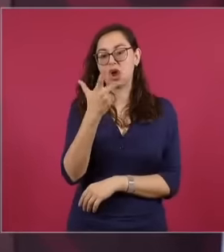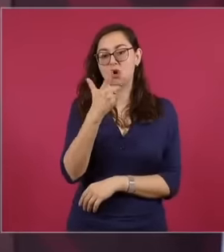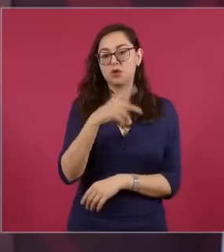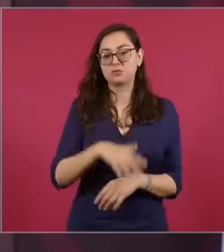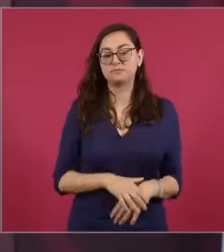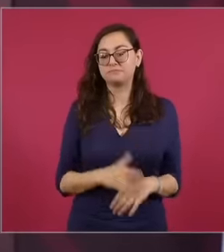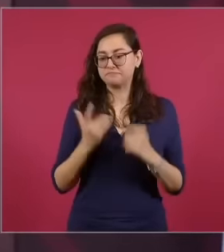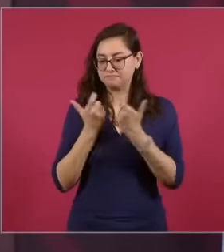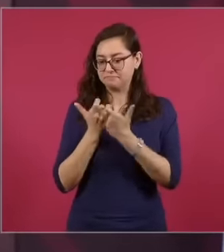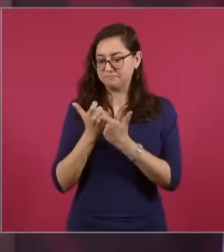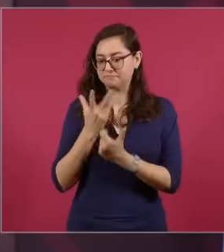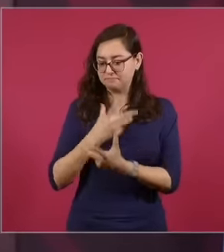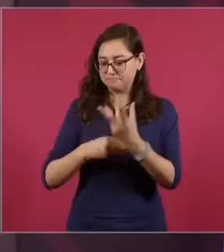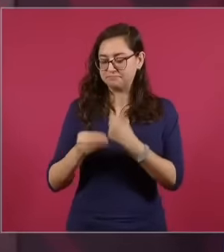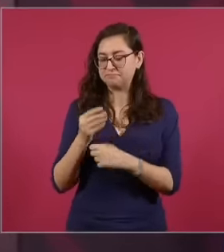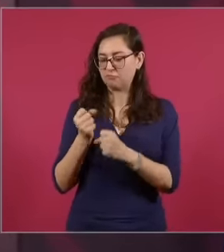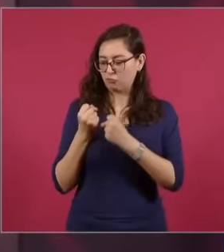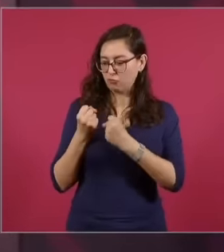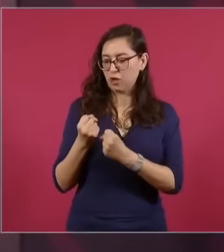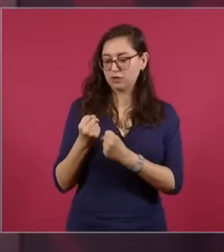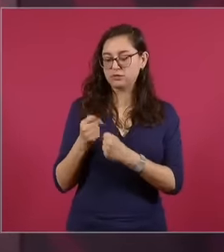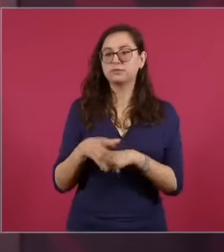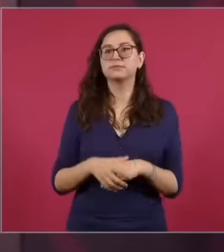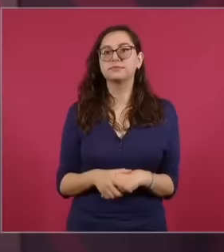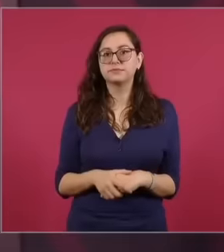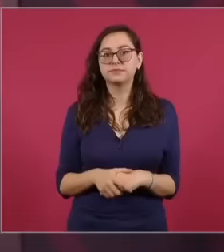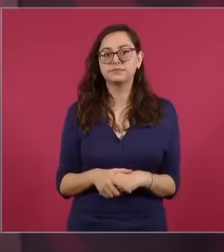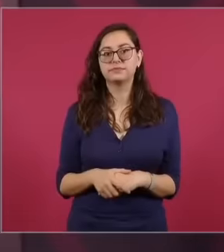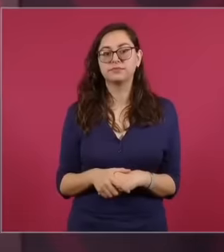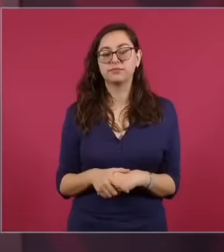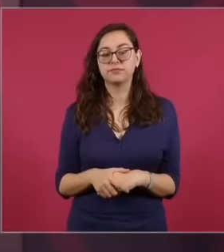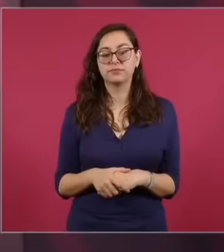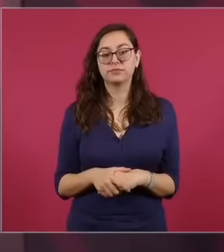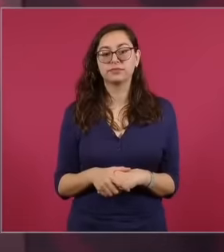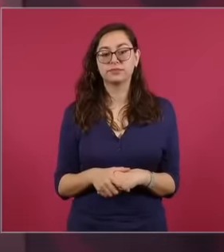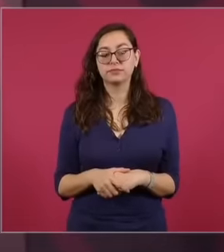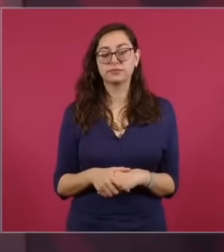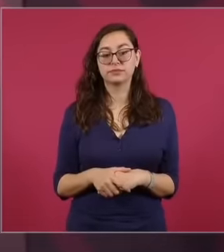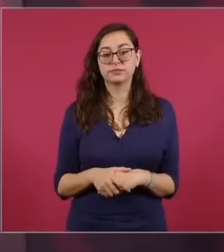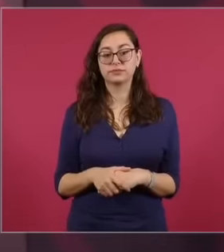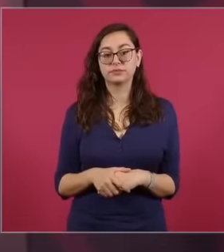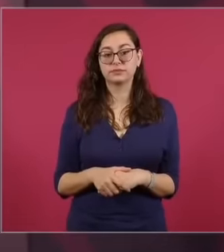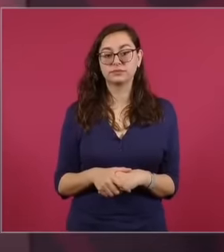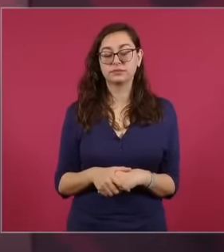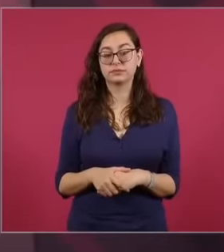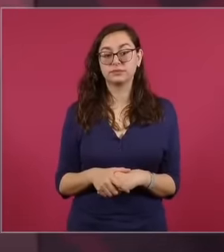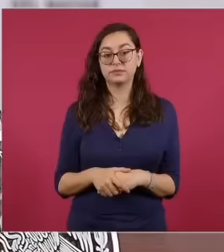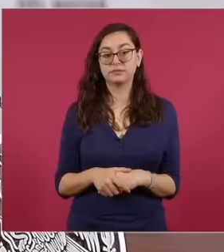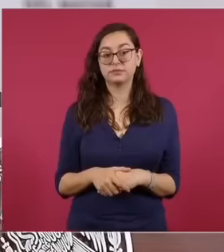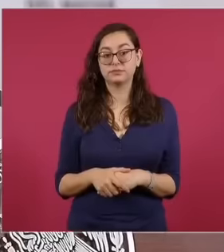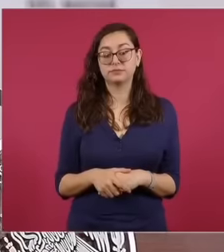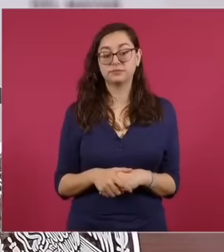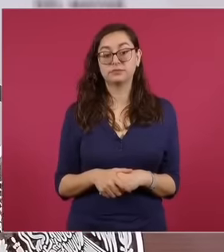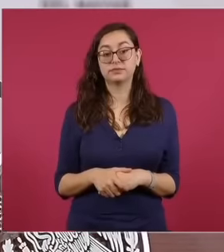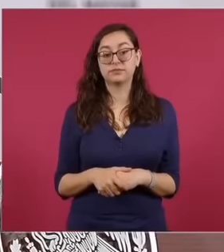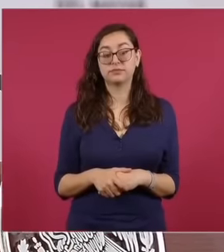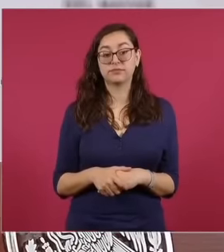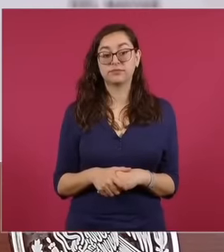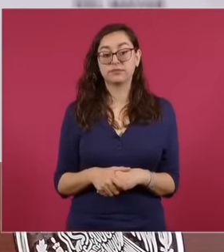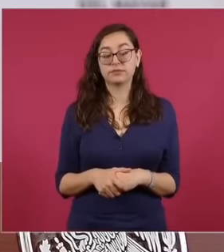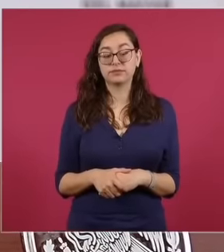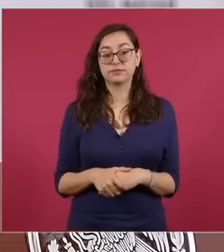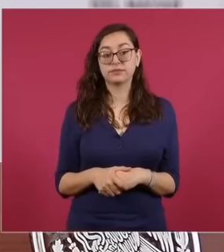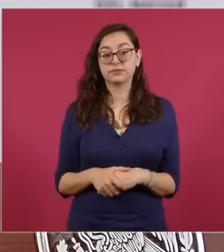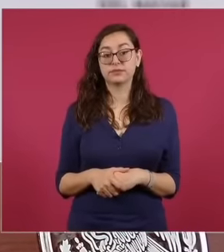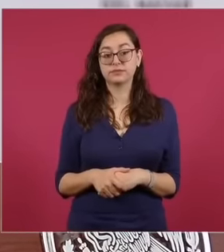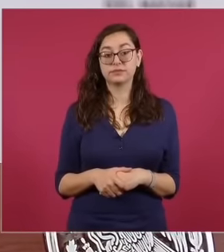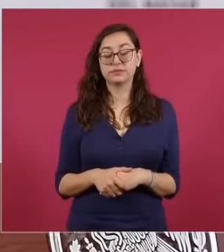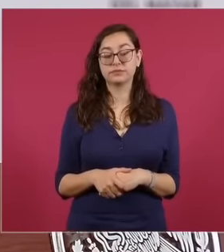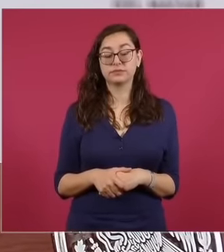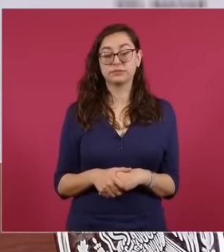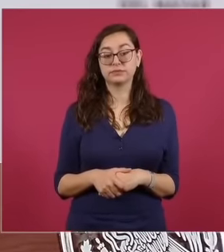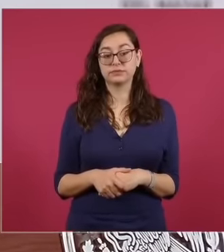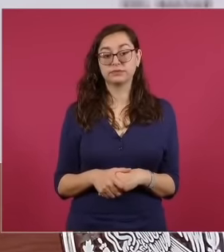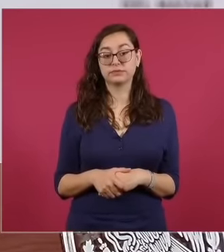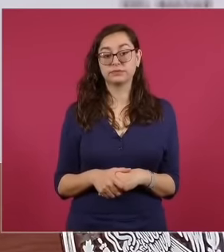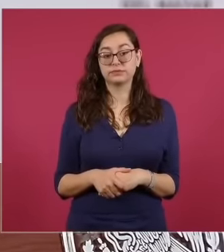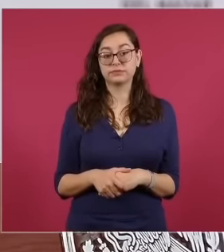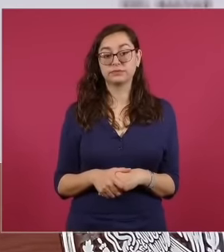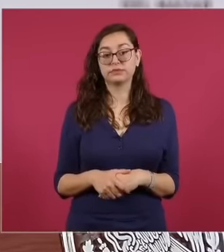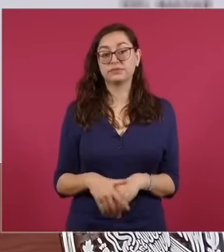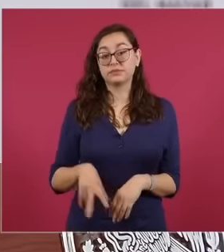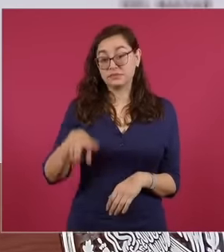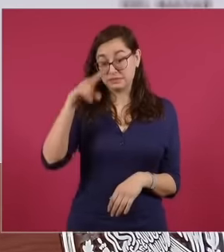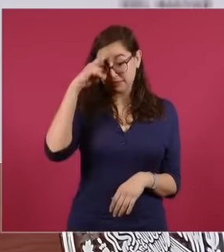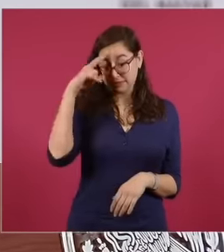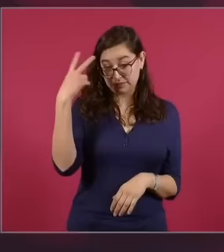uh Mexico is one of the most attractive countries for